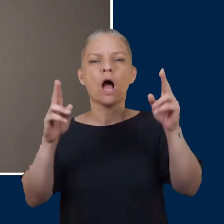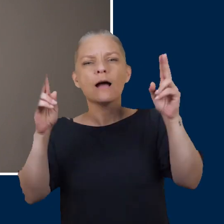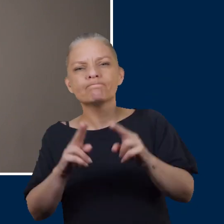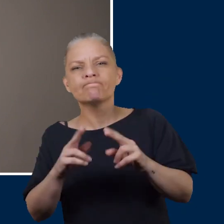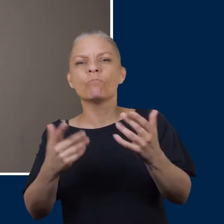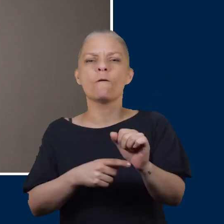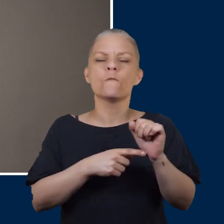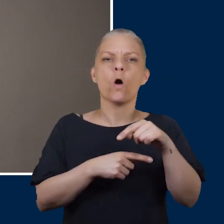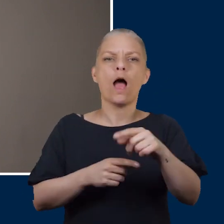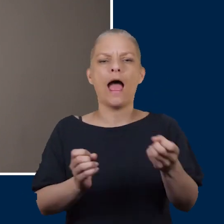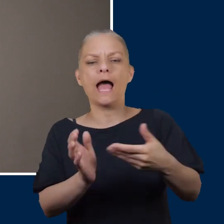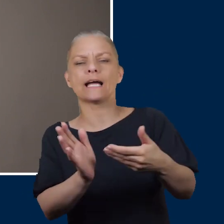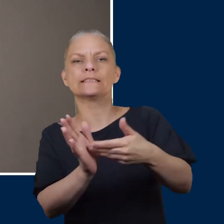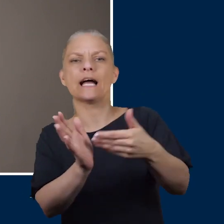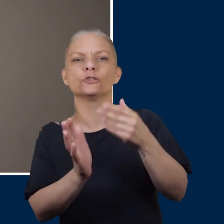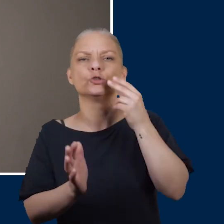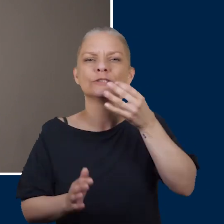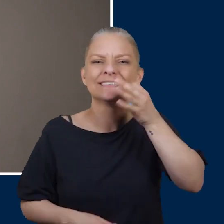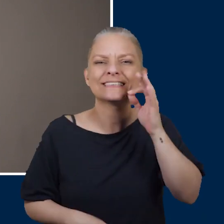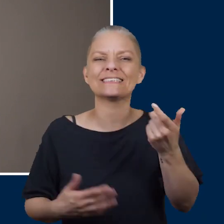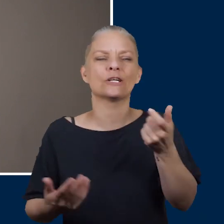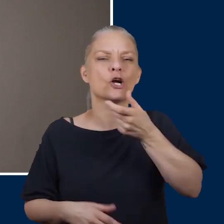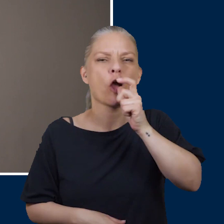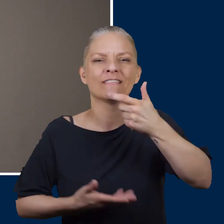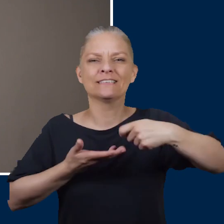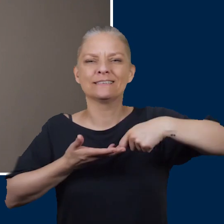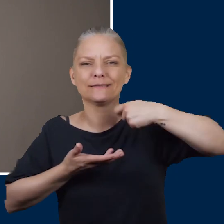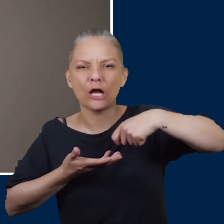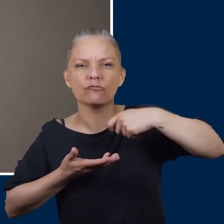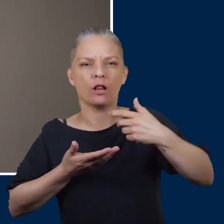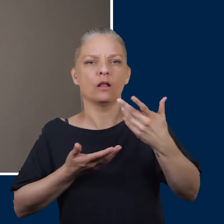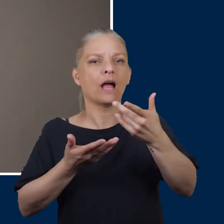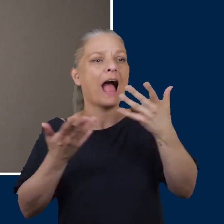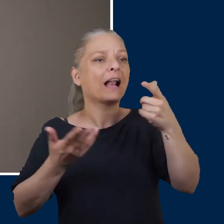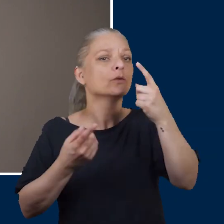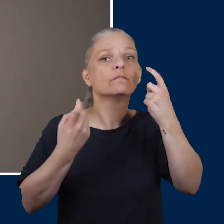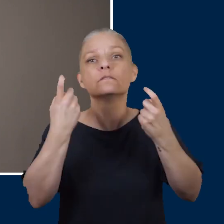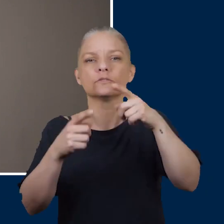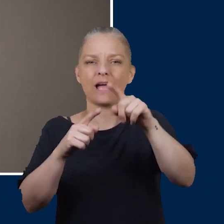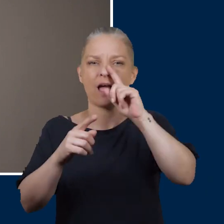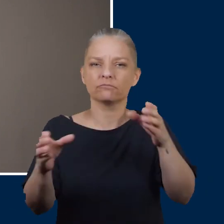or avoid adding sugar to tea coffee and cereals or in place of sugar you could try sweeteners.